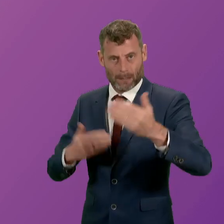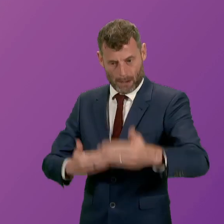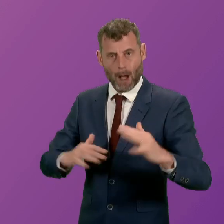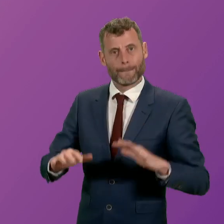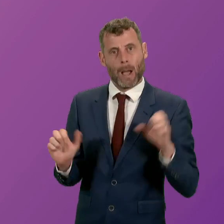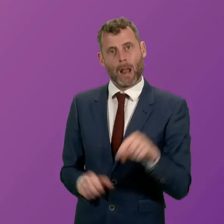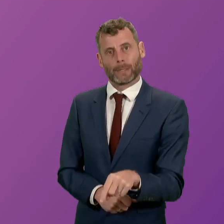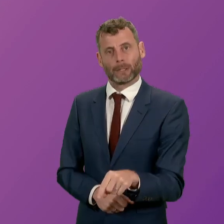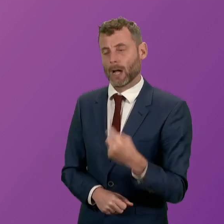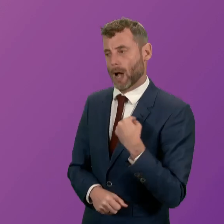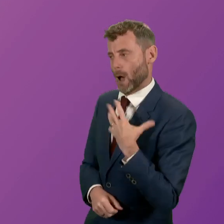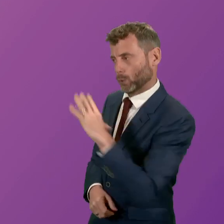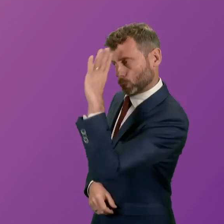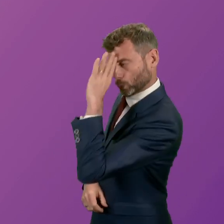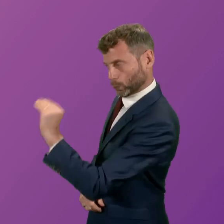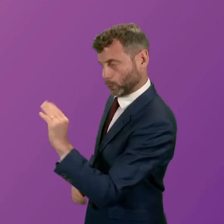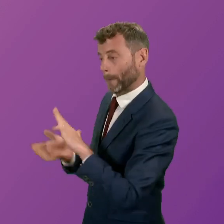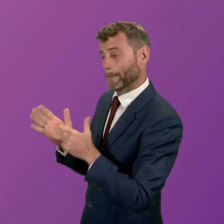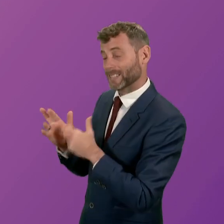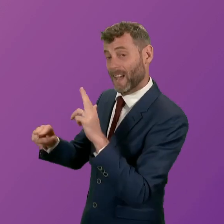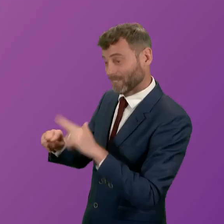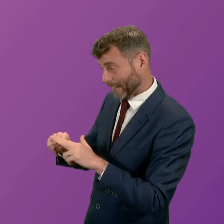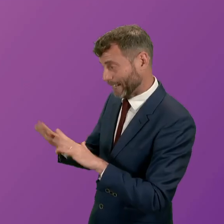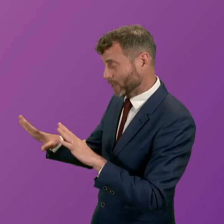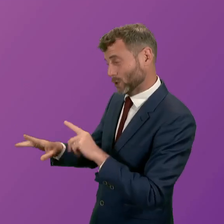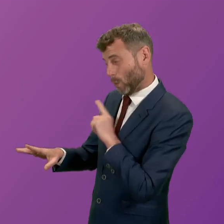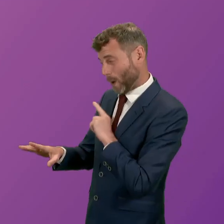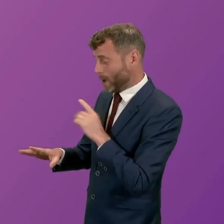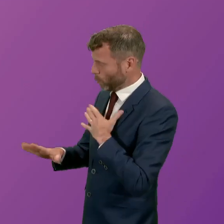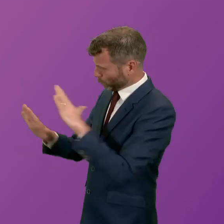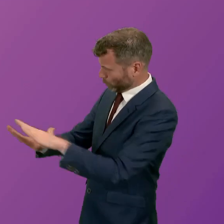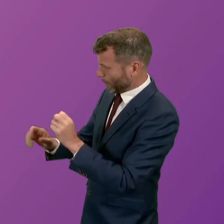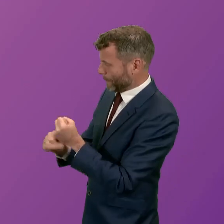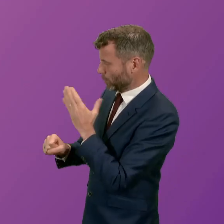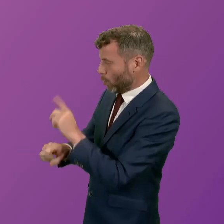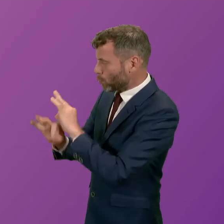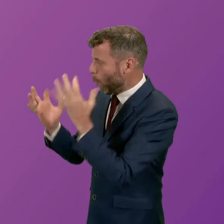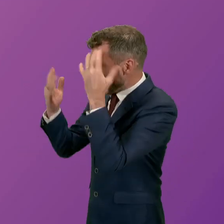to Mr Findlay—just so that he is not worried about it in the future—that this Government will deliver